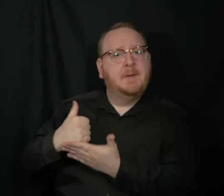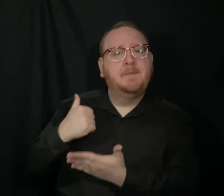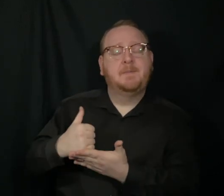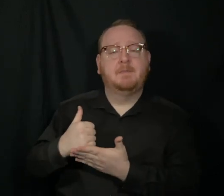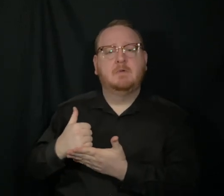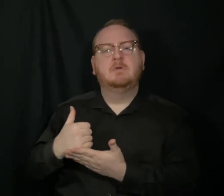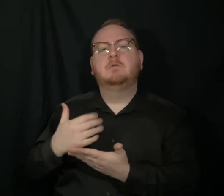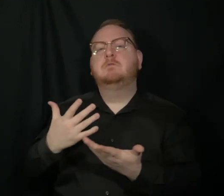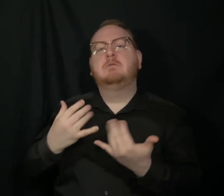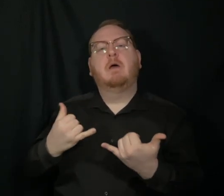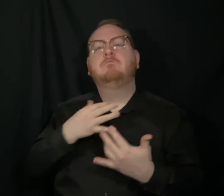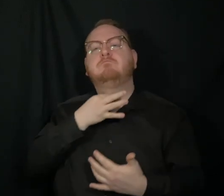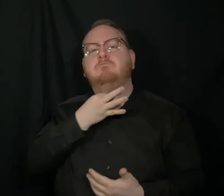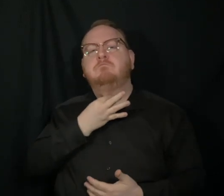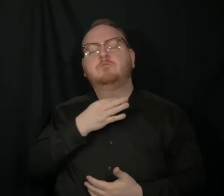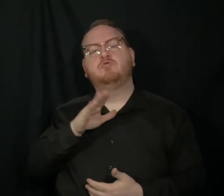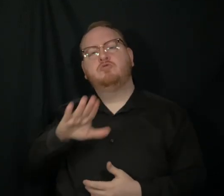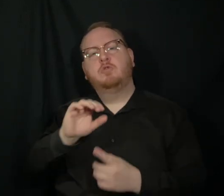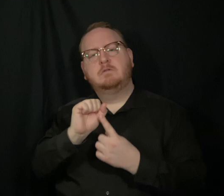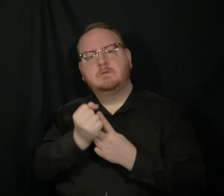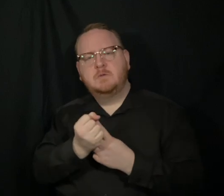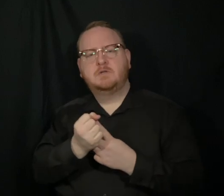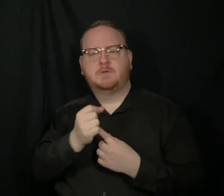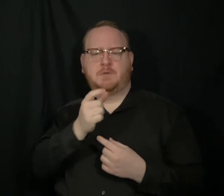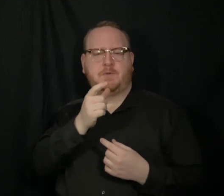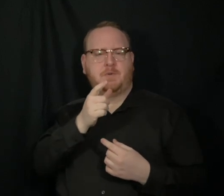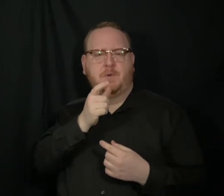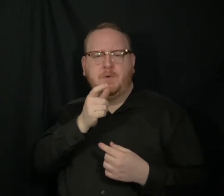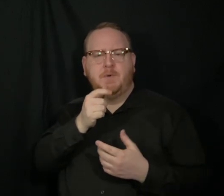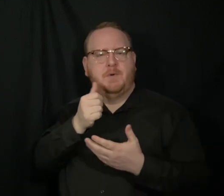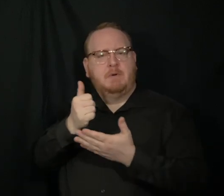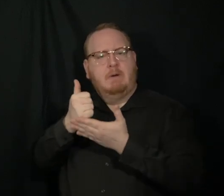there any, anybody that helped you then at that point, and, you